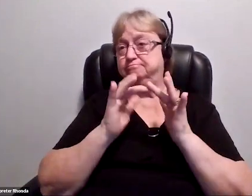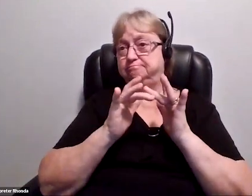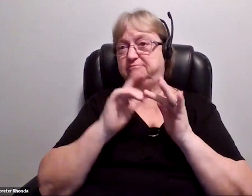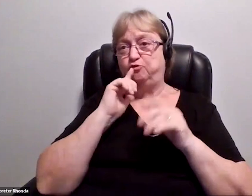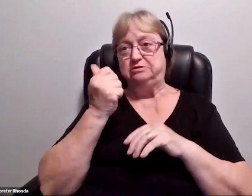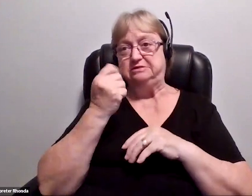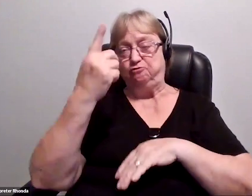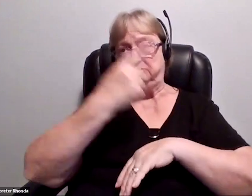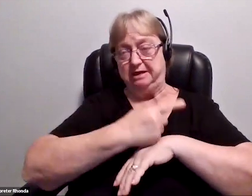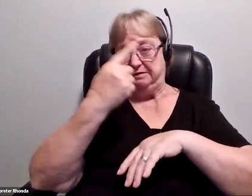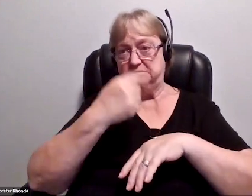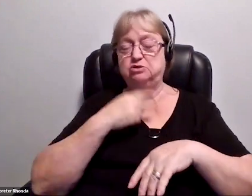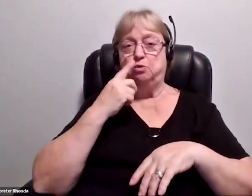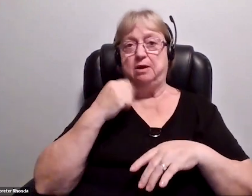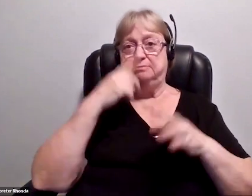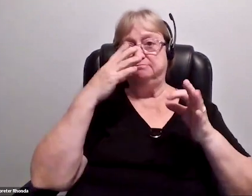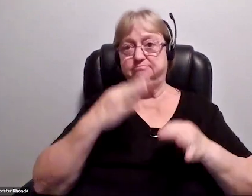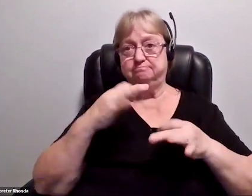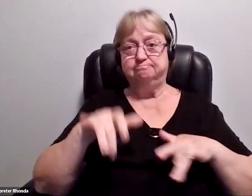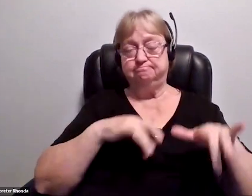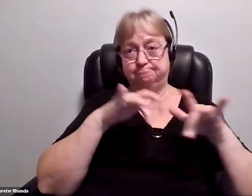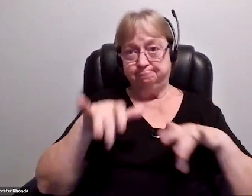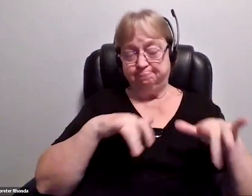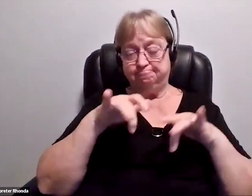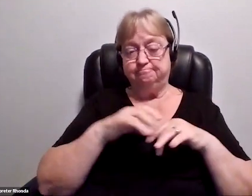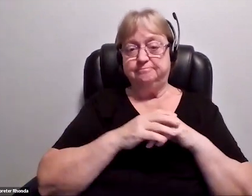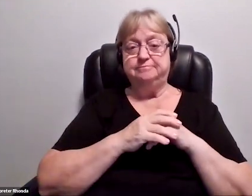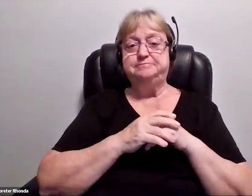so I opted to make this recording.